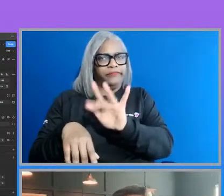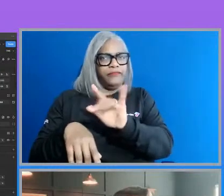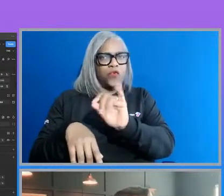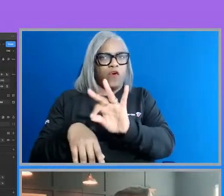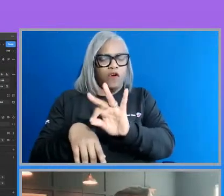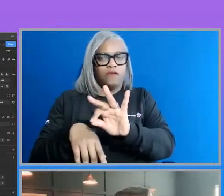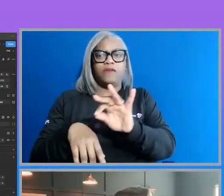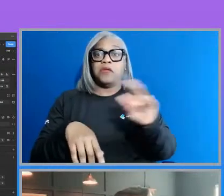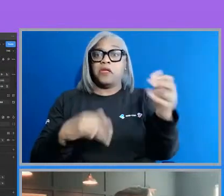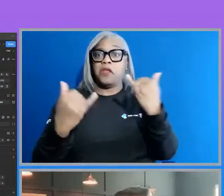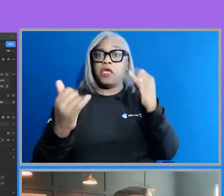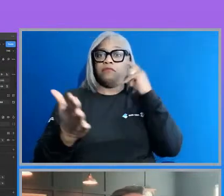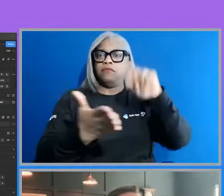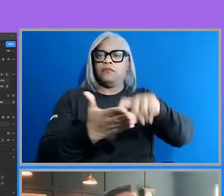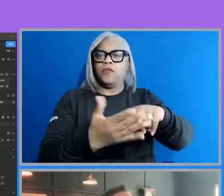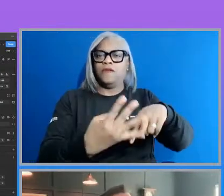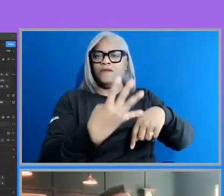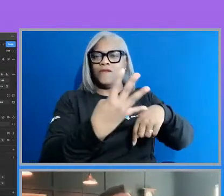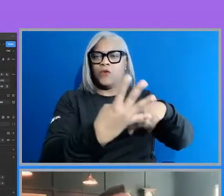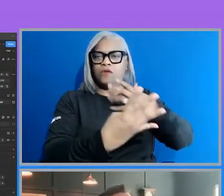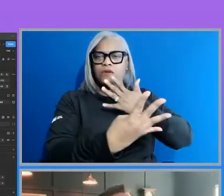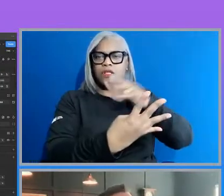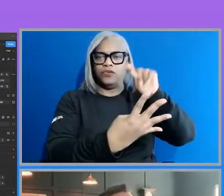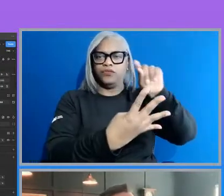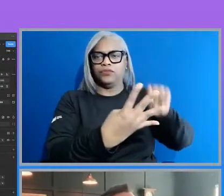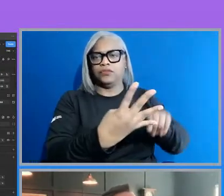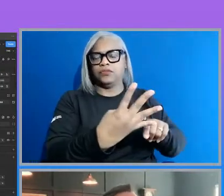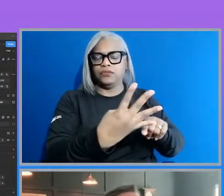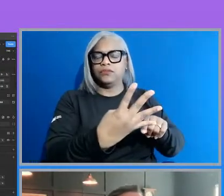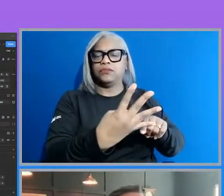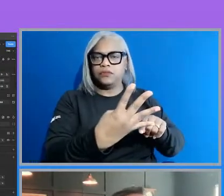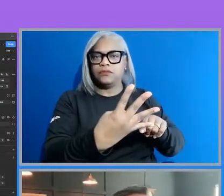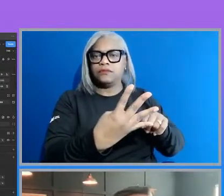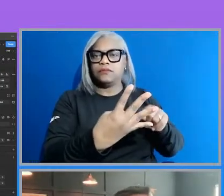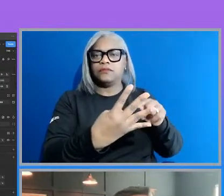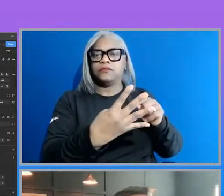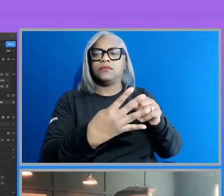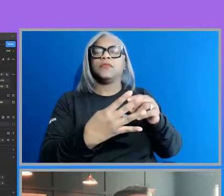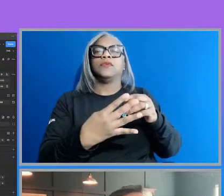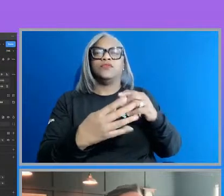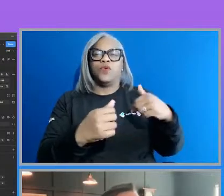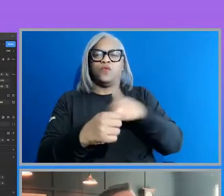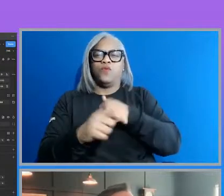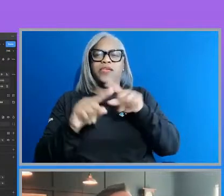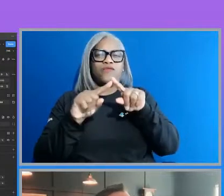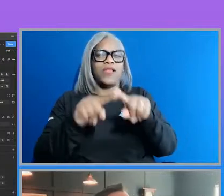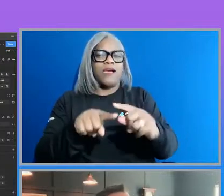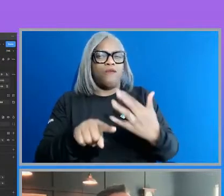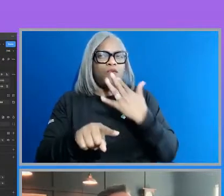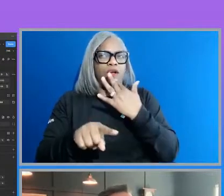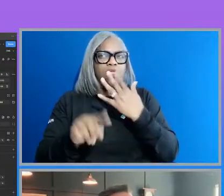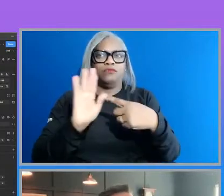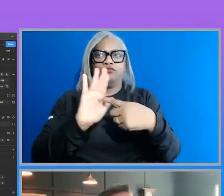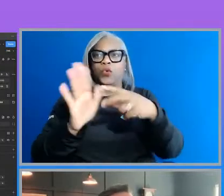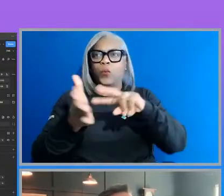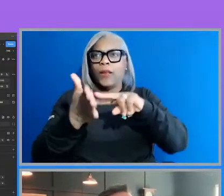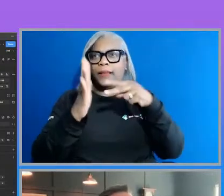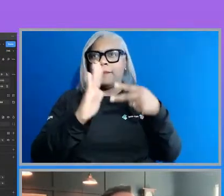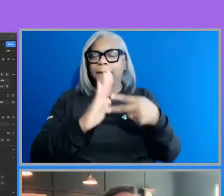you see all of these colors. Color was relying. We were relying on color to convey meaning. So when you're doing a